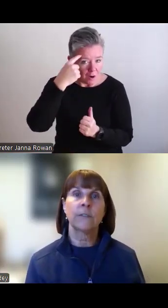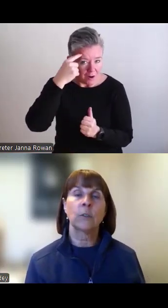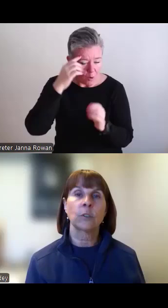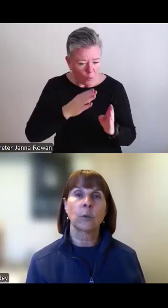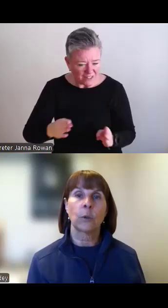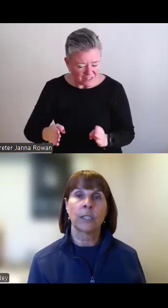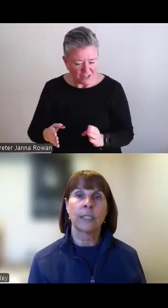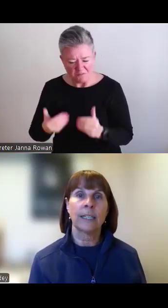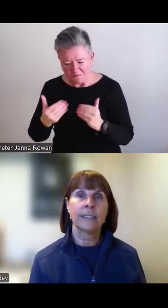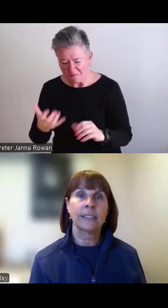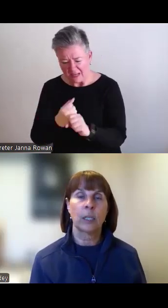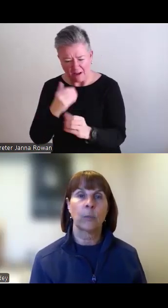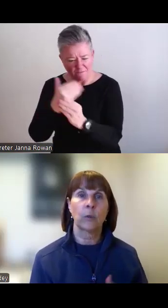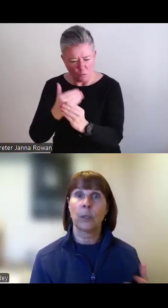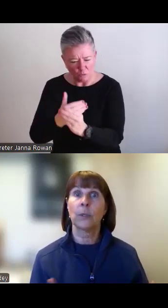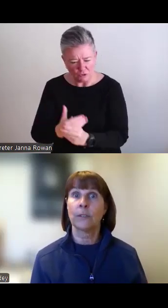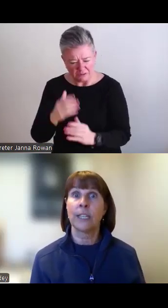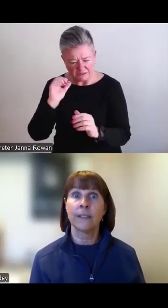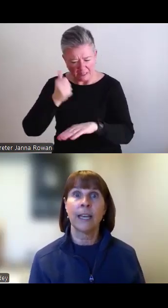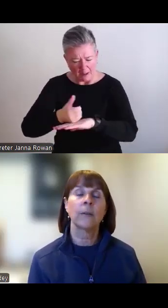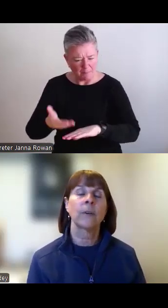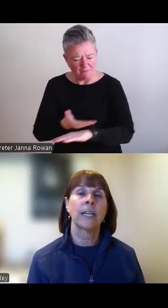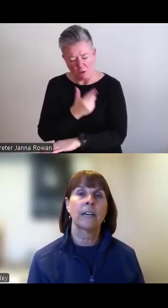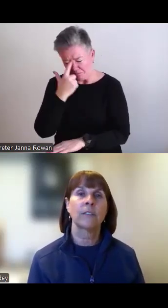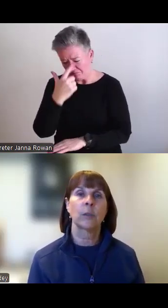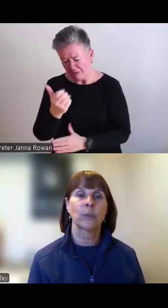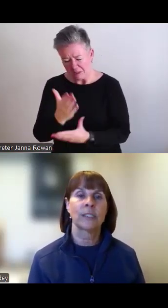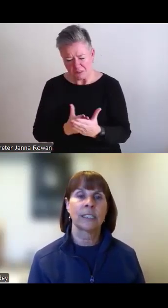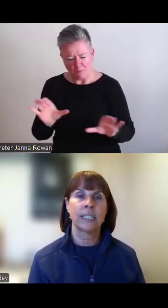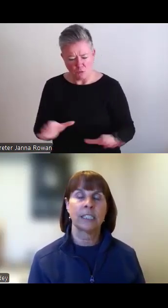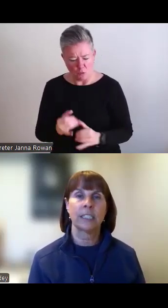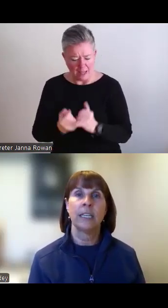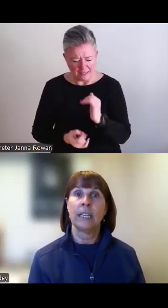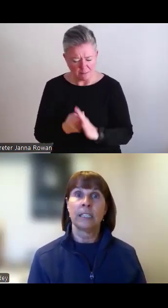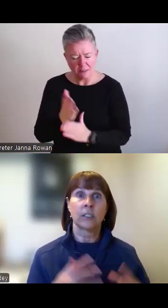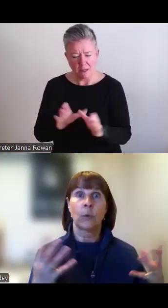get the folders organized. A number of people have done that right after the presentation,